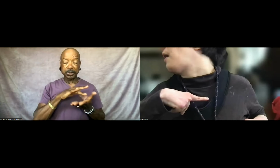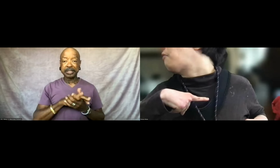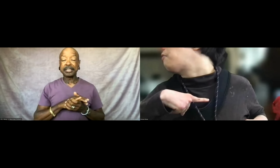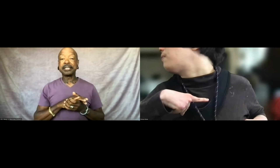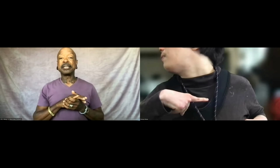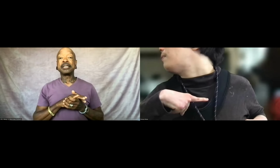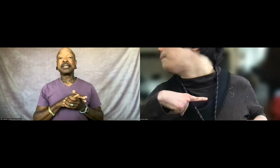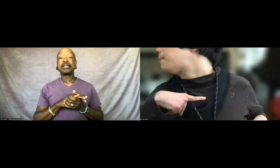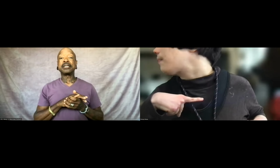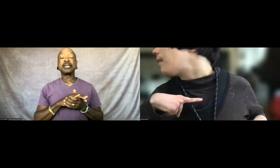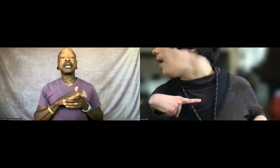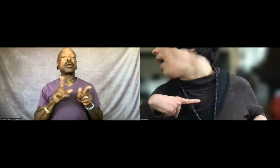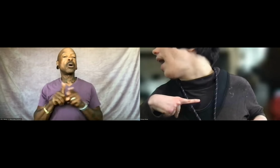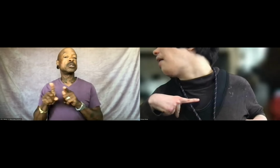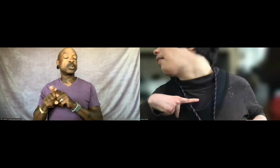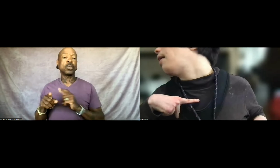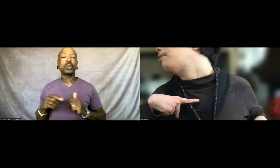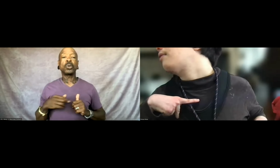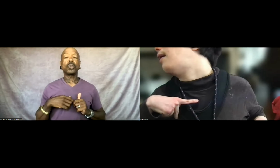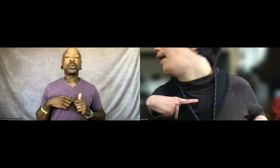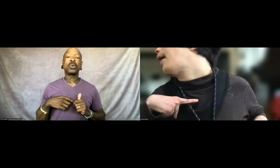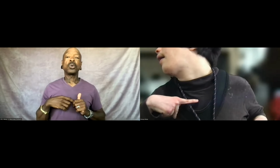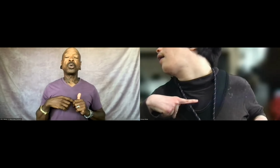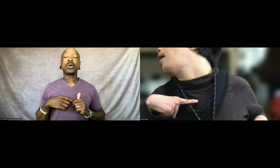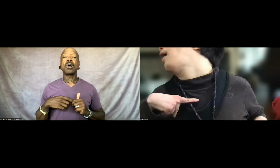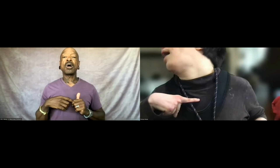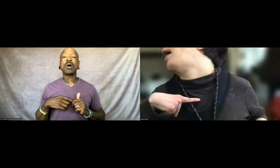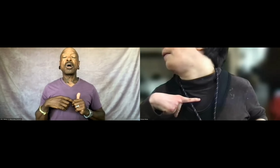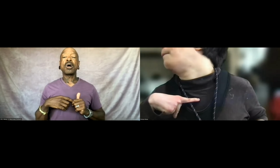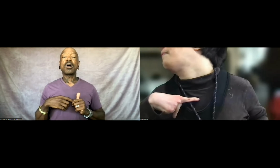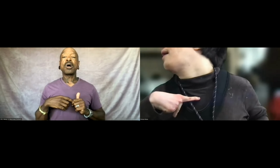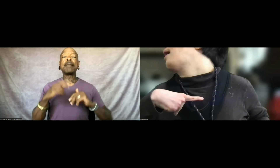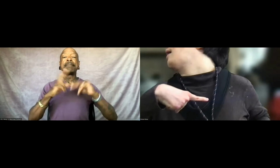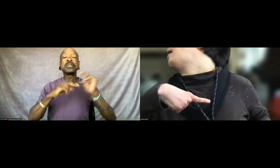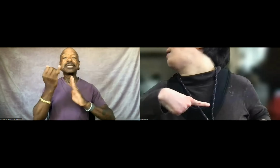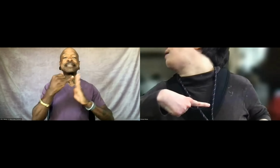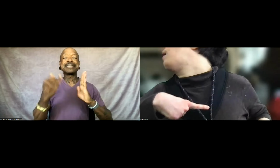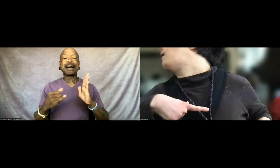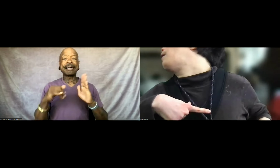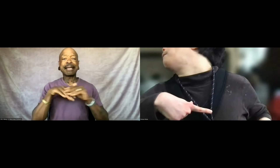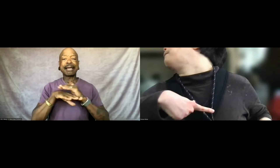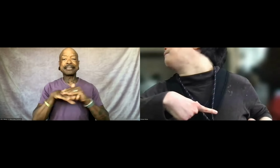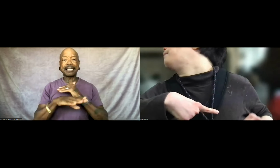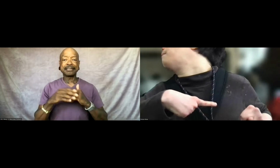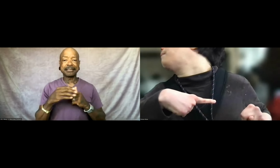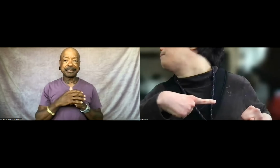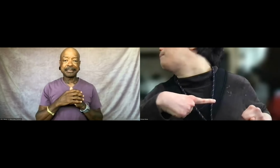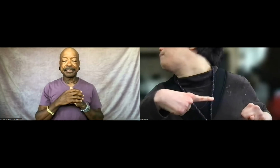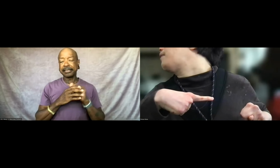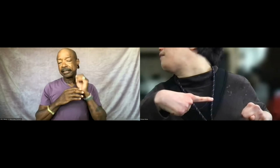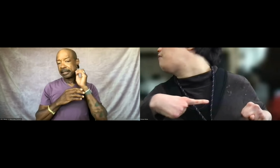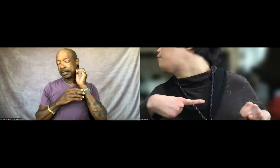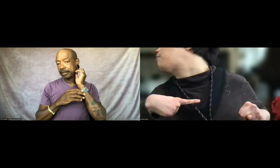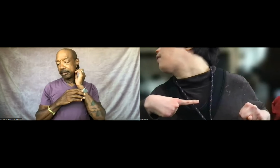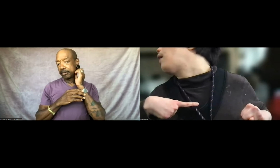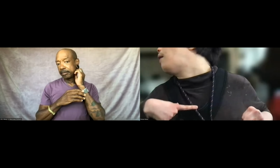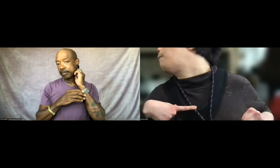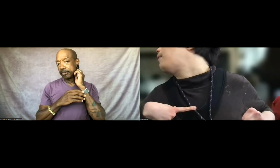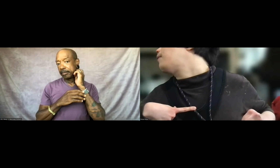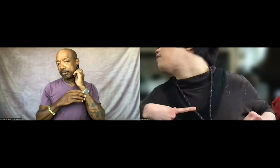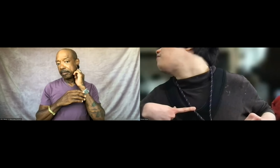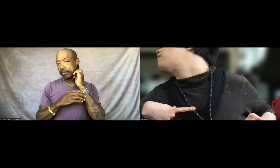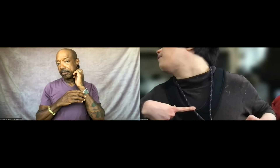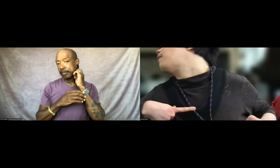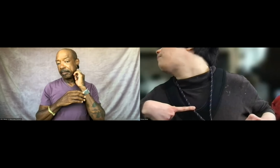government programs and recreation facilities, et